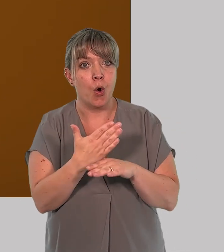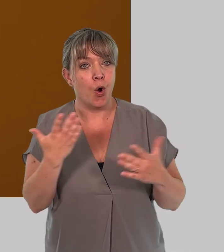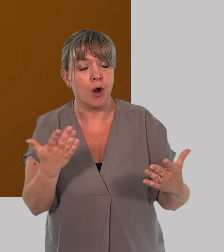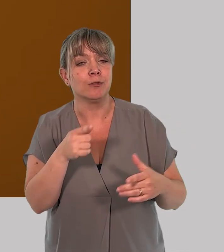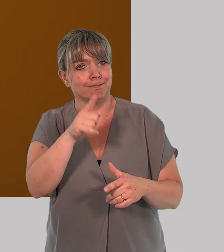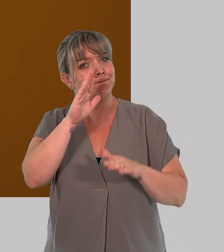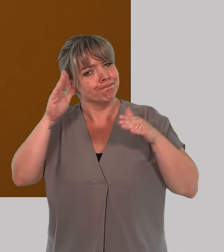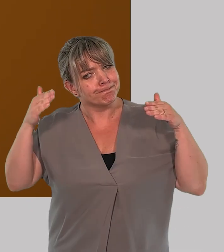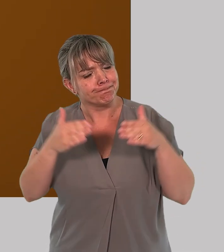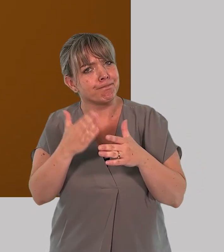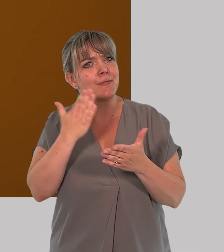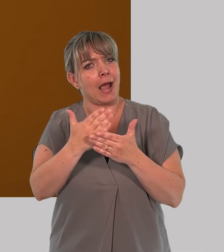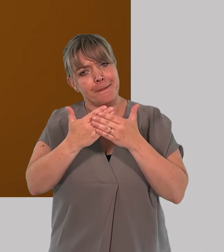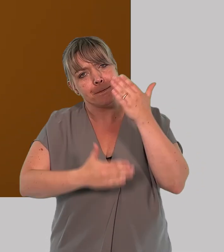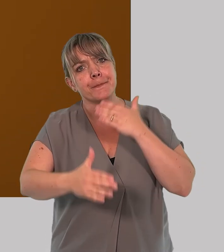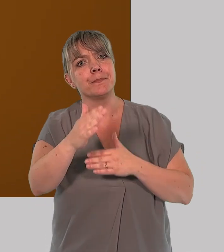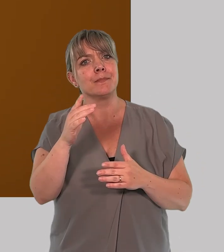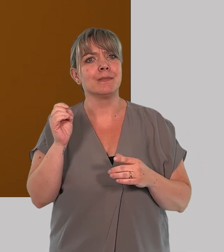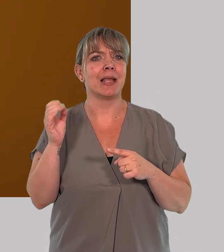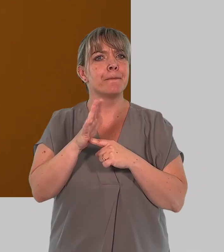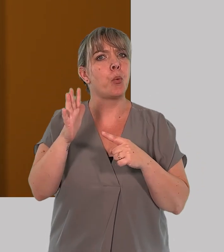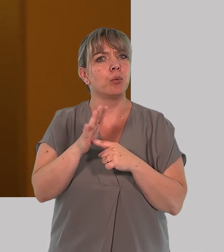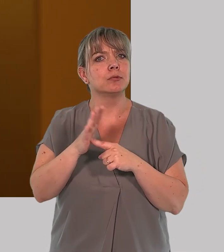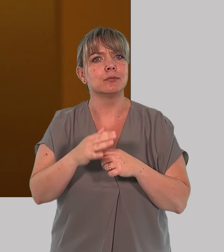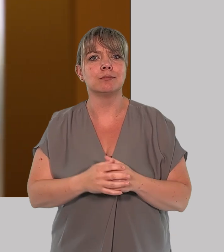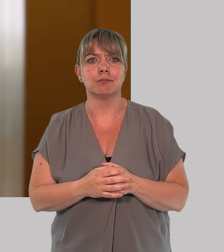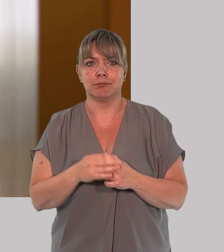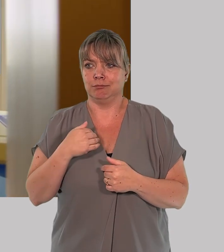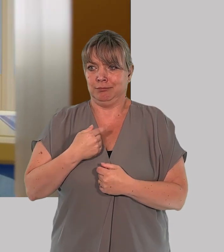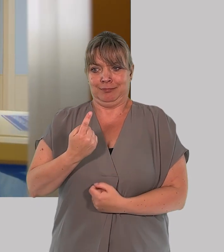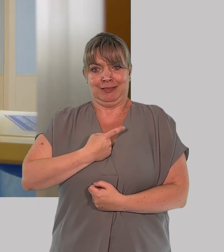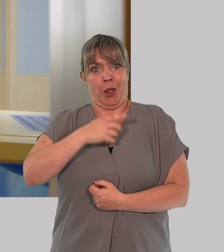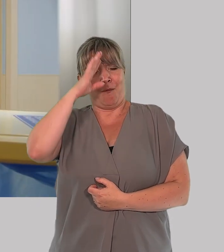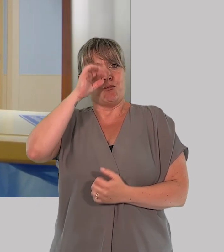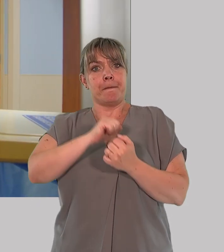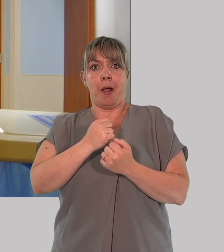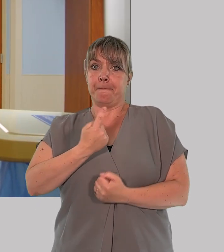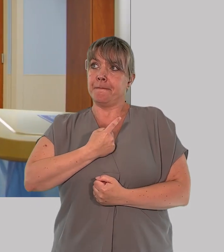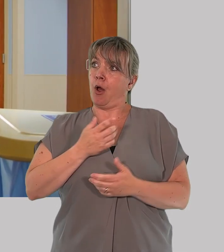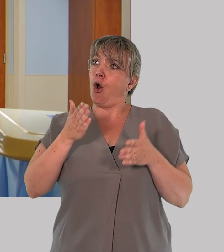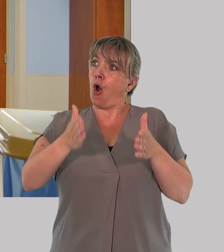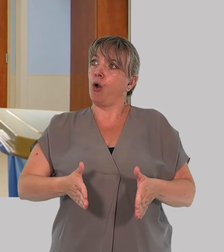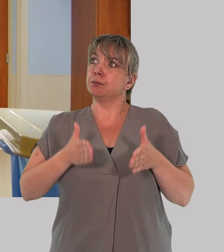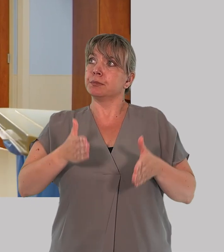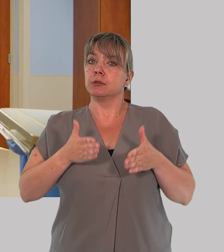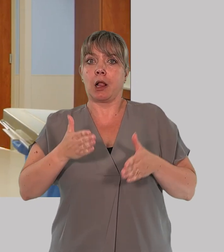have my leg amputated in the upcoming surgery, or even if we were going to be able to treat the infection that was raging through my body.